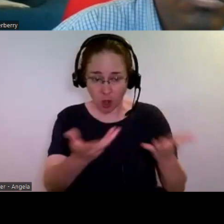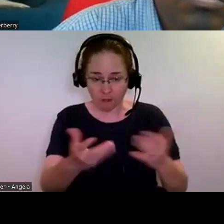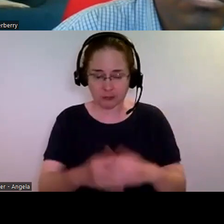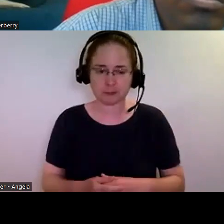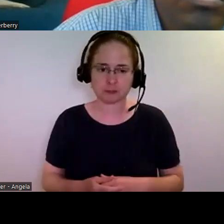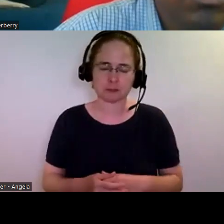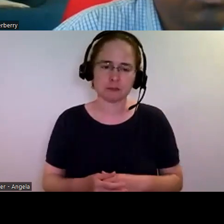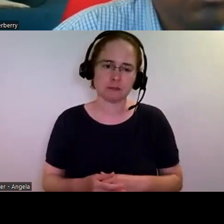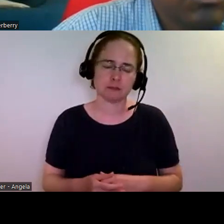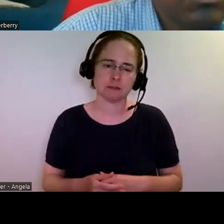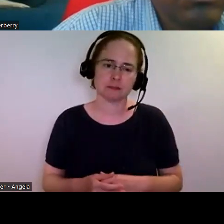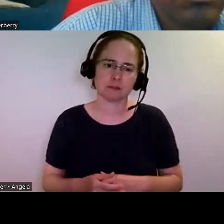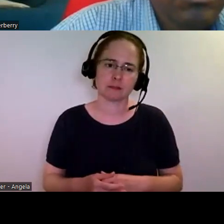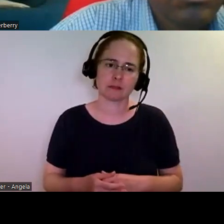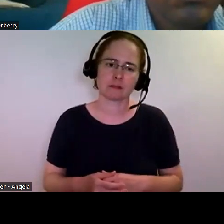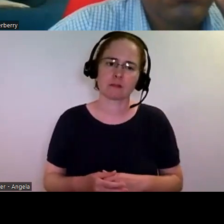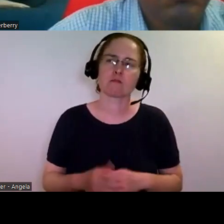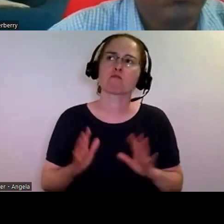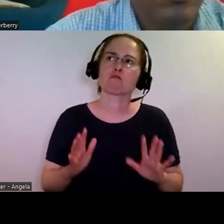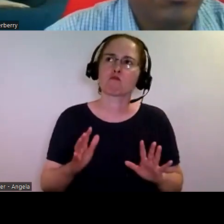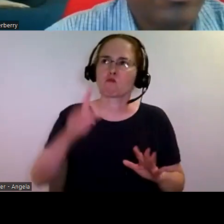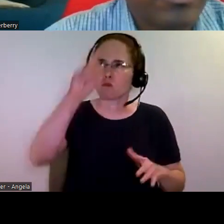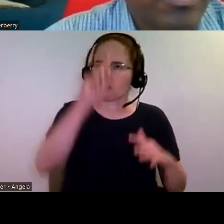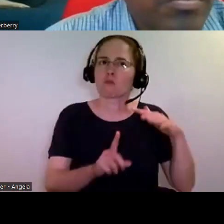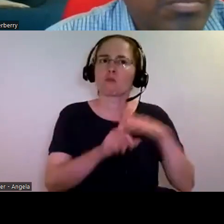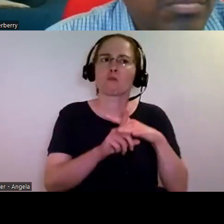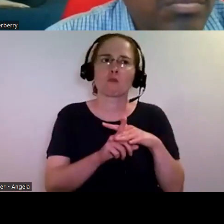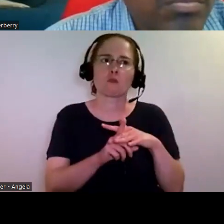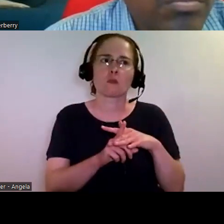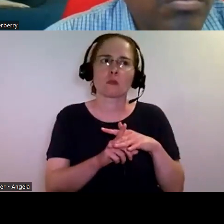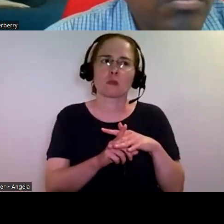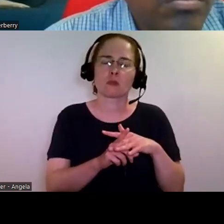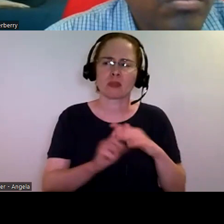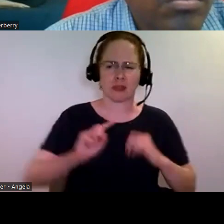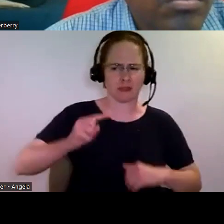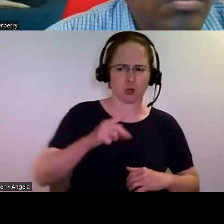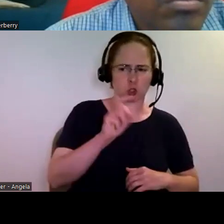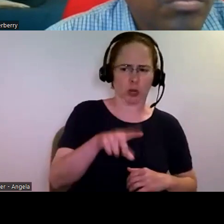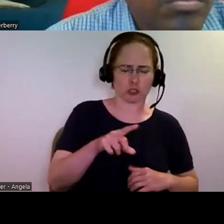(Miso Kwak) I think one thing that comes to mind with the first question I'm kind of learning from